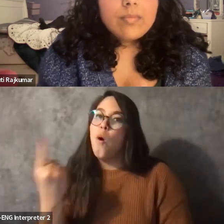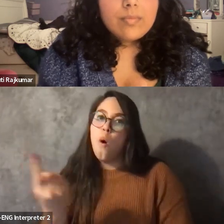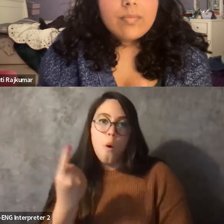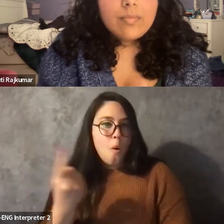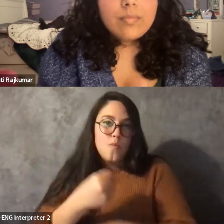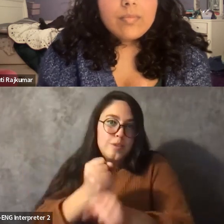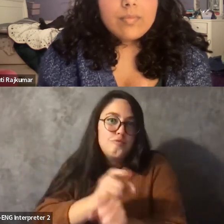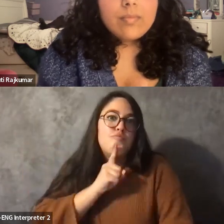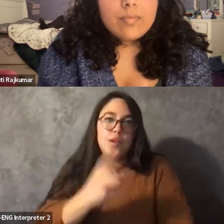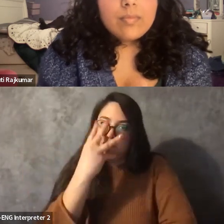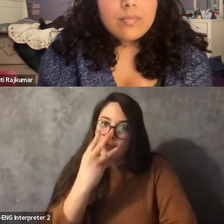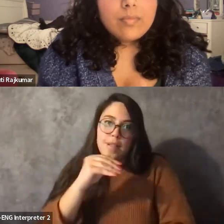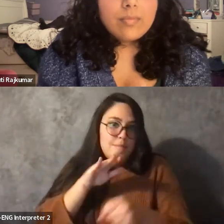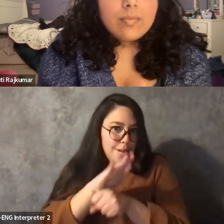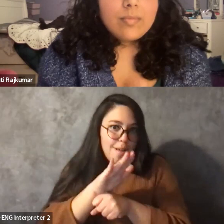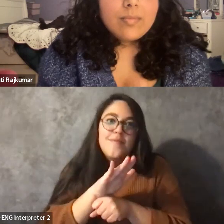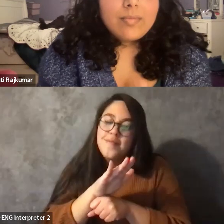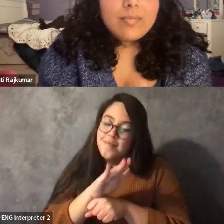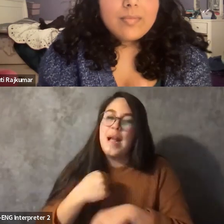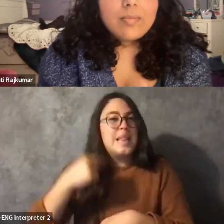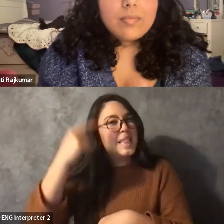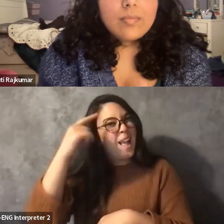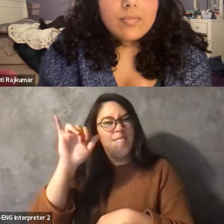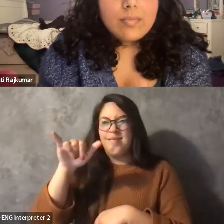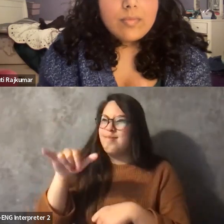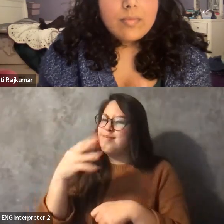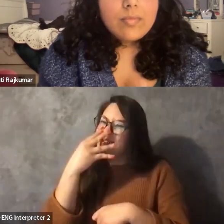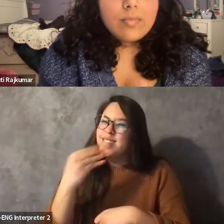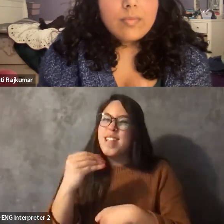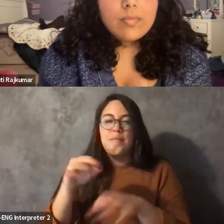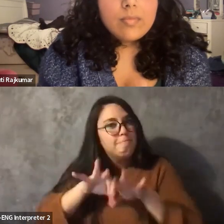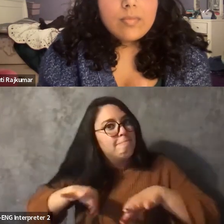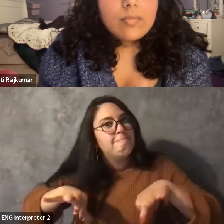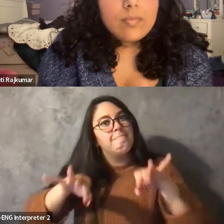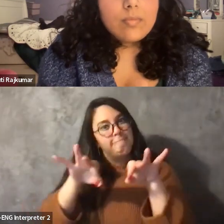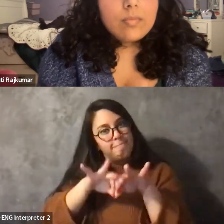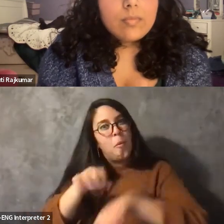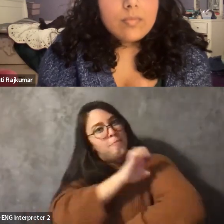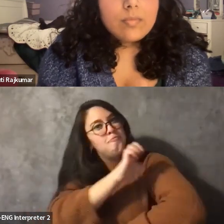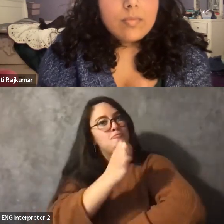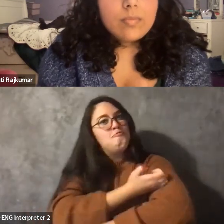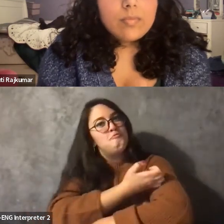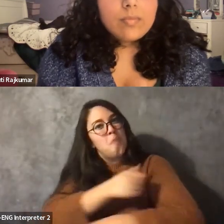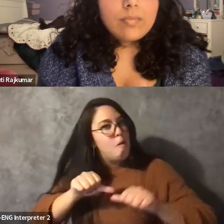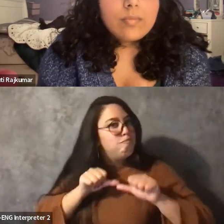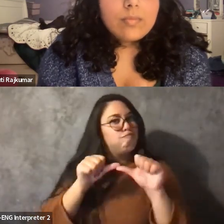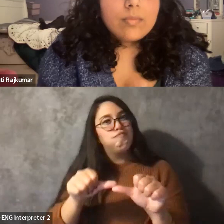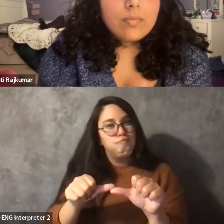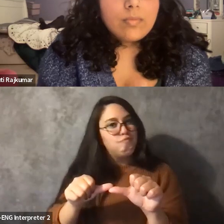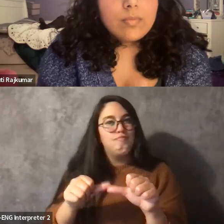that is super important for like staying energized and avoiding like exhaustion and burnout.